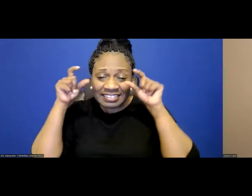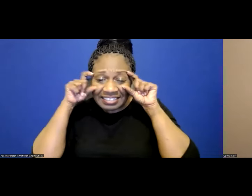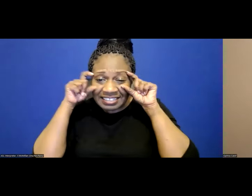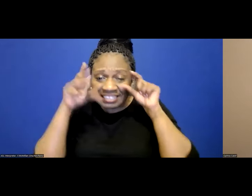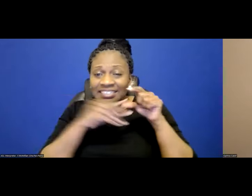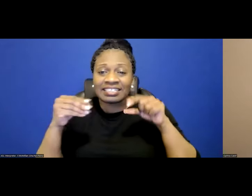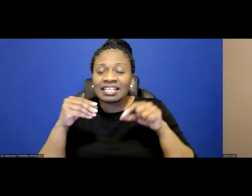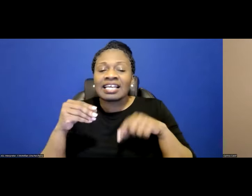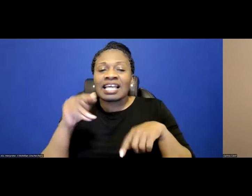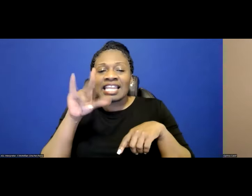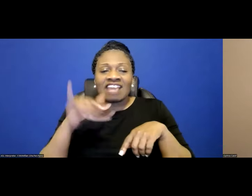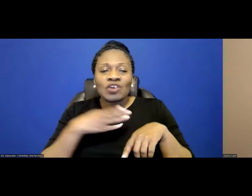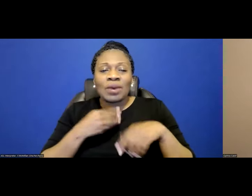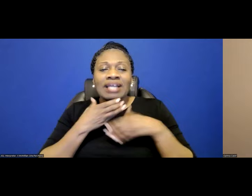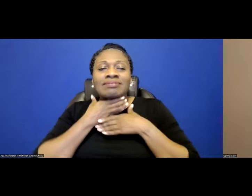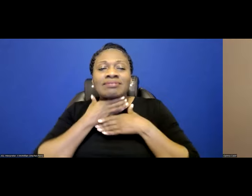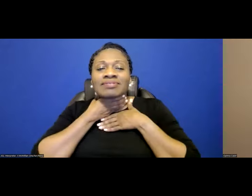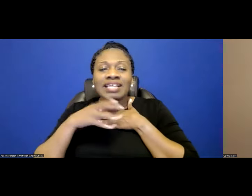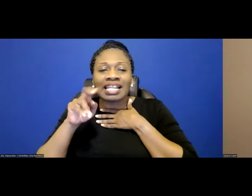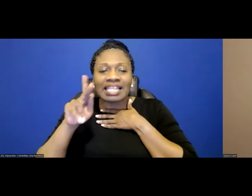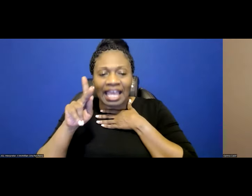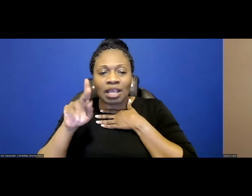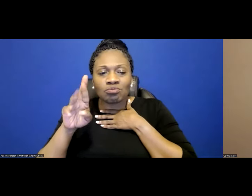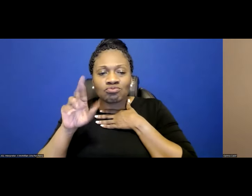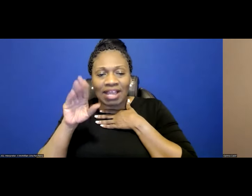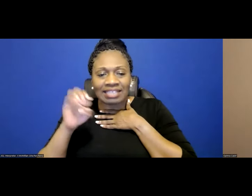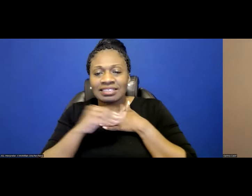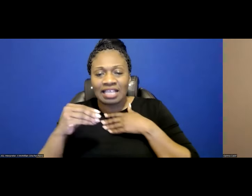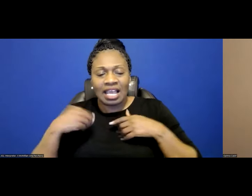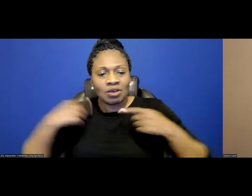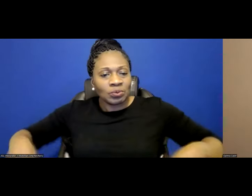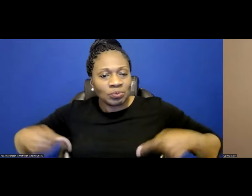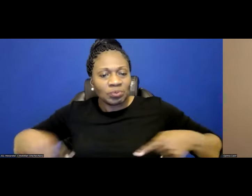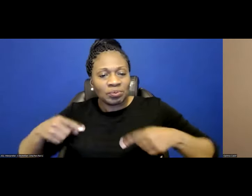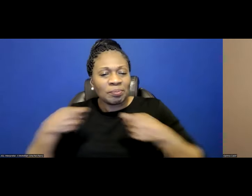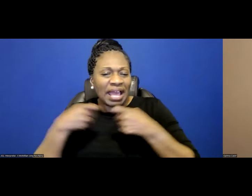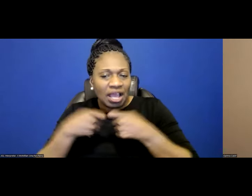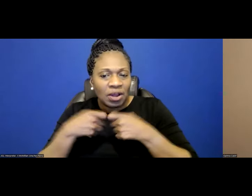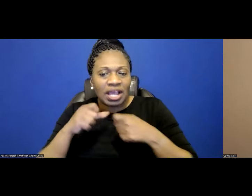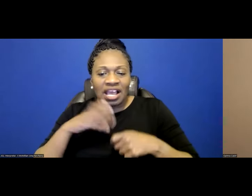I'm also a power wheelchair user. I trained in classical voice and opera performance